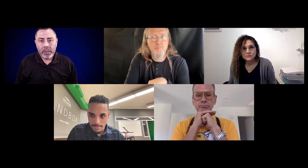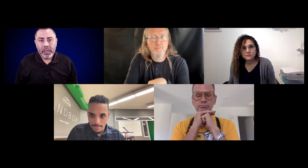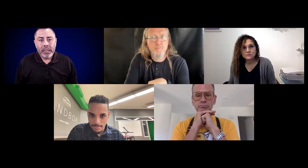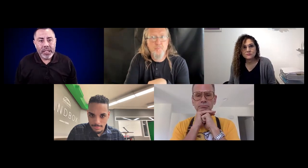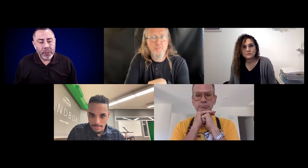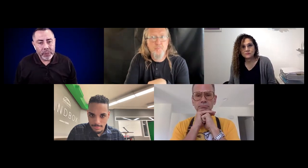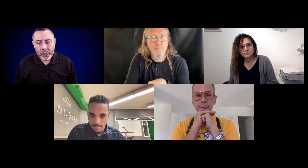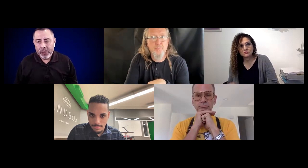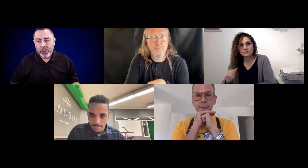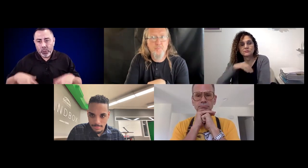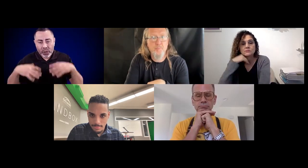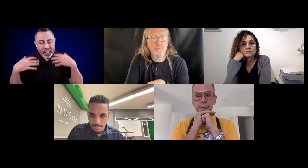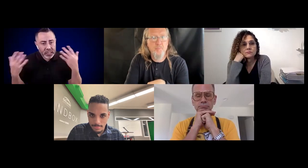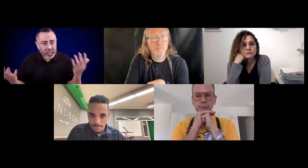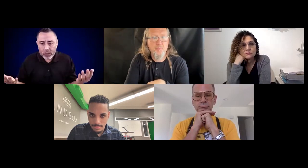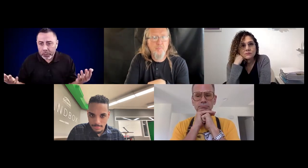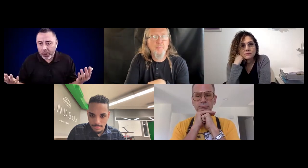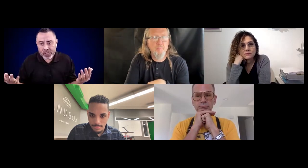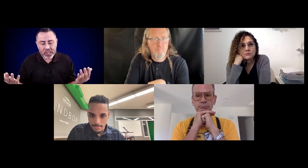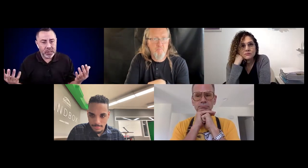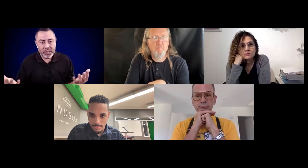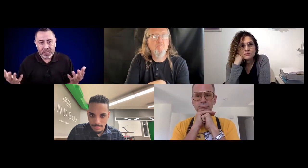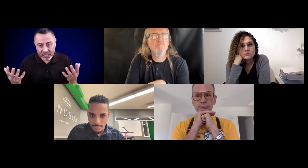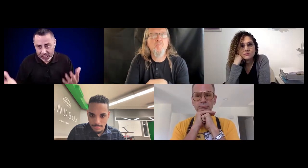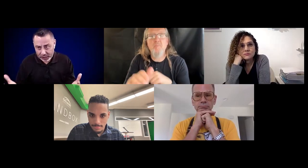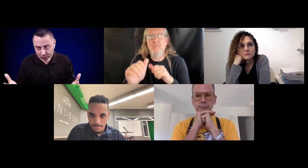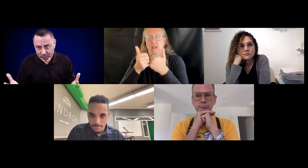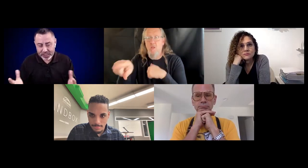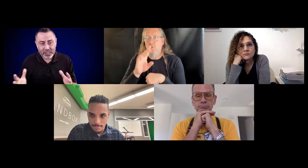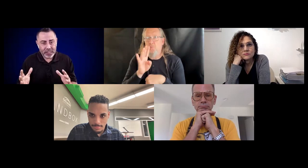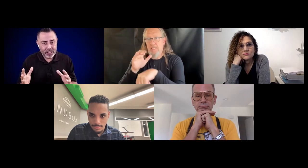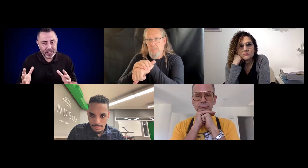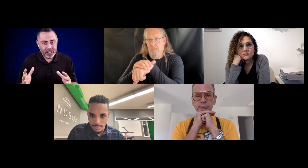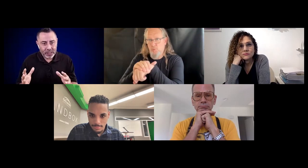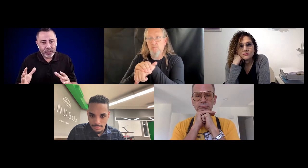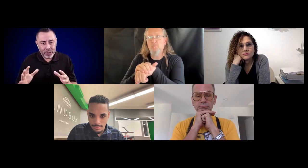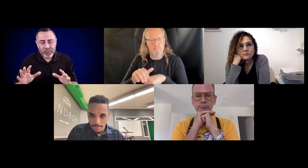Now the way a hearing person speaks English, right